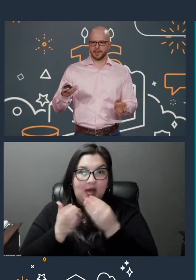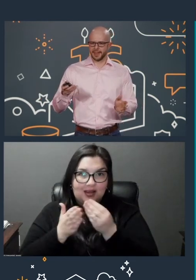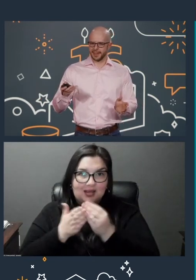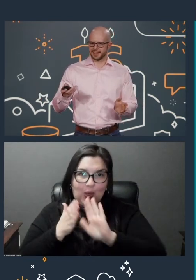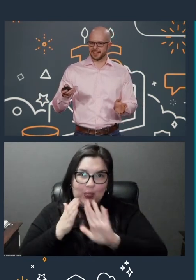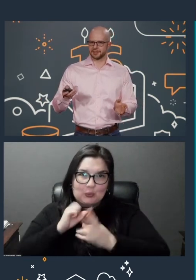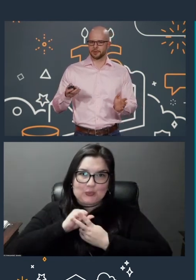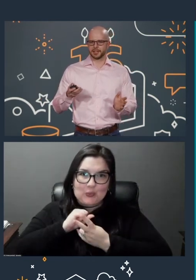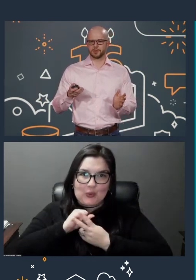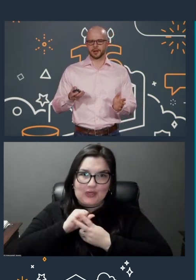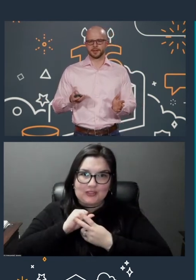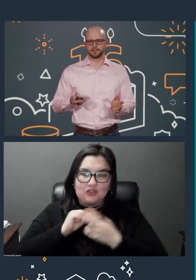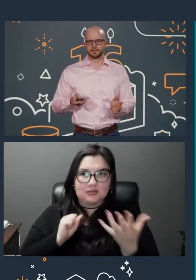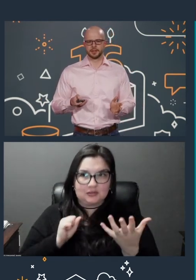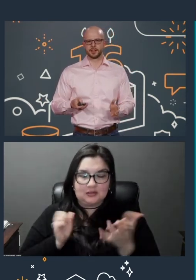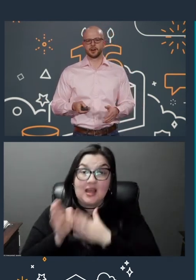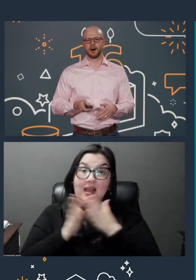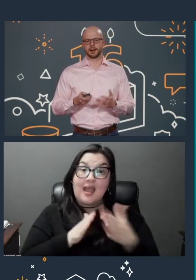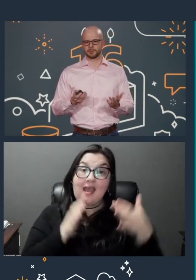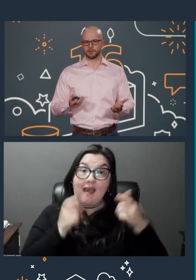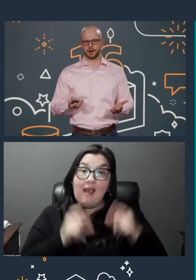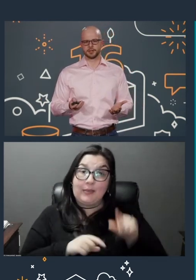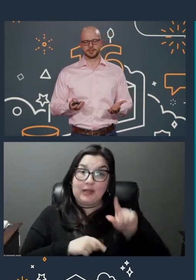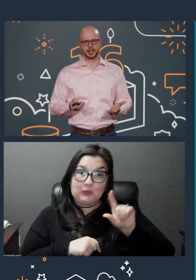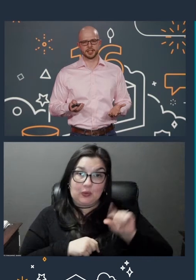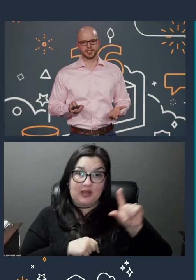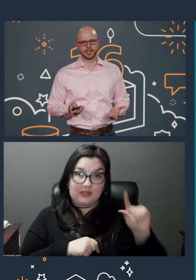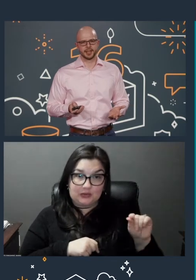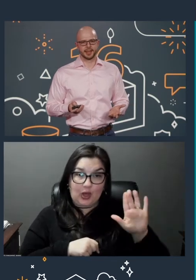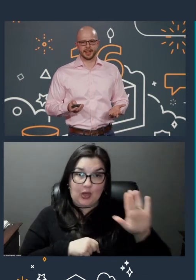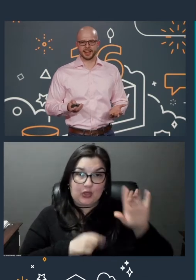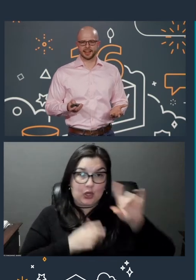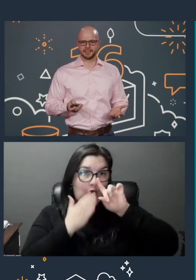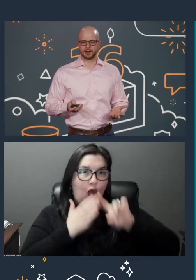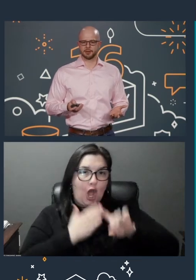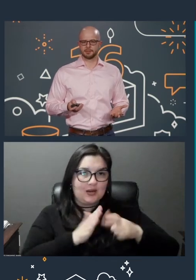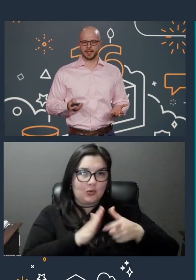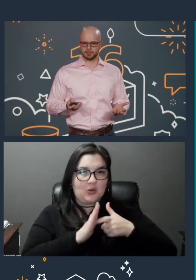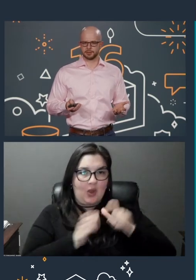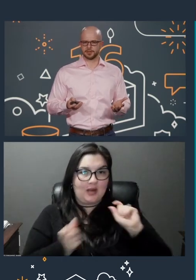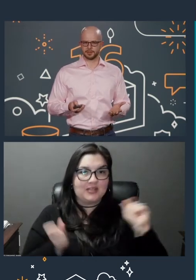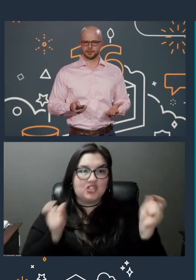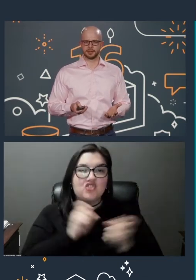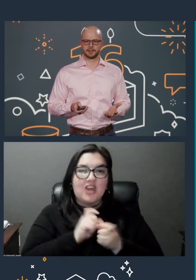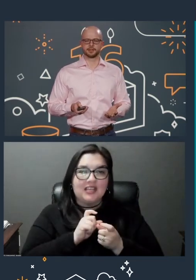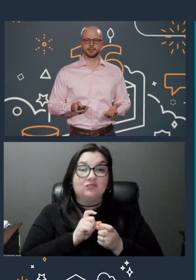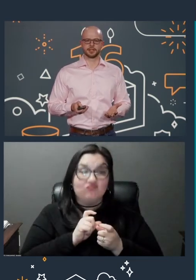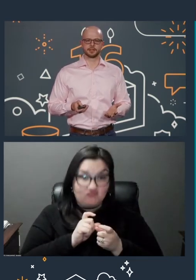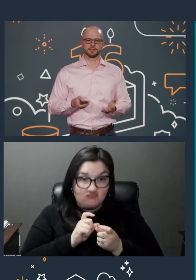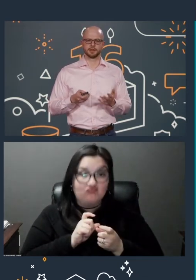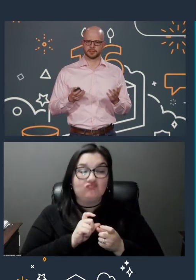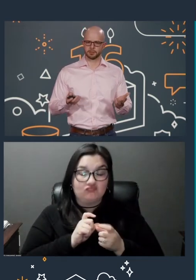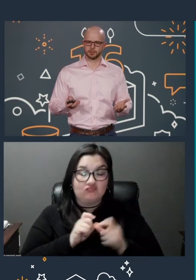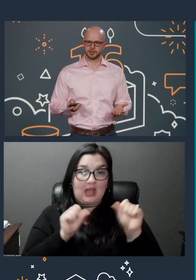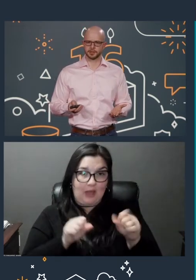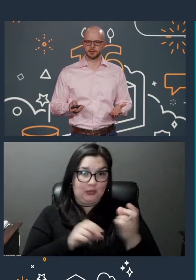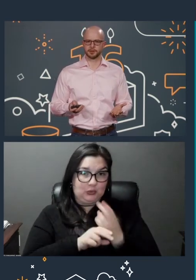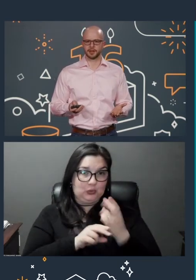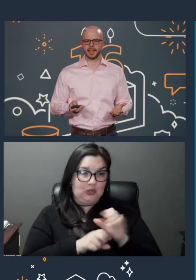And then in 2020, their audit requirements changed, and they were able to use S3 Glacier Flexible Retrieval